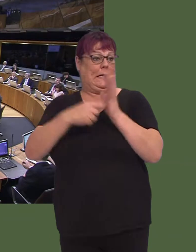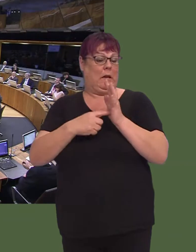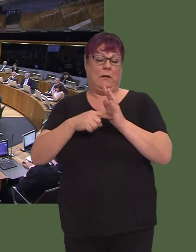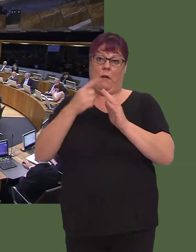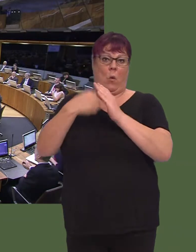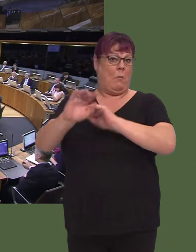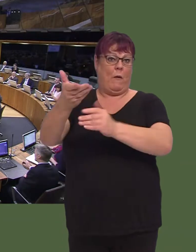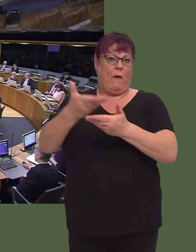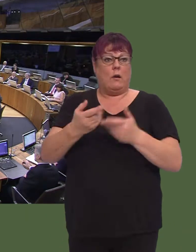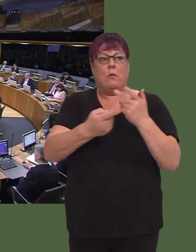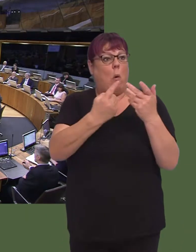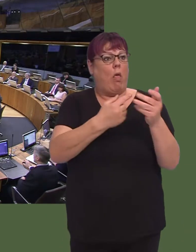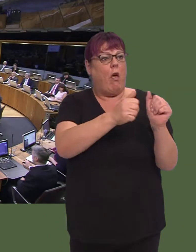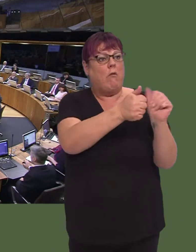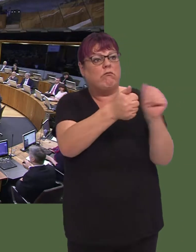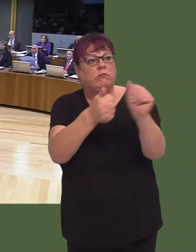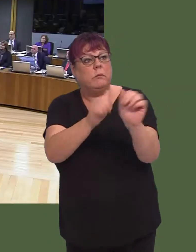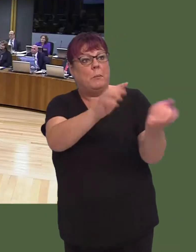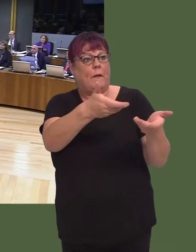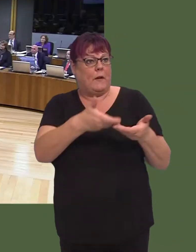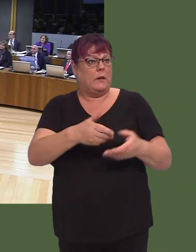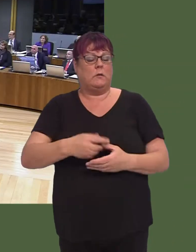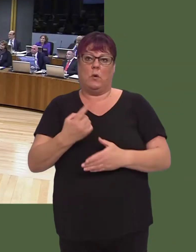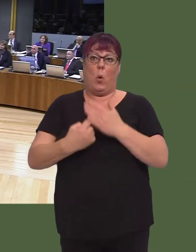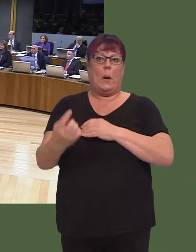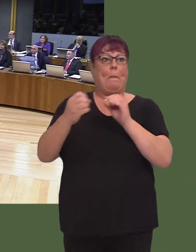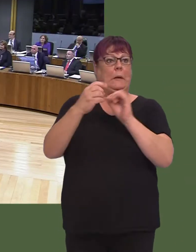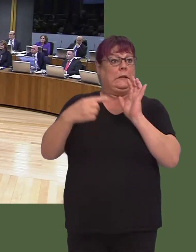They are the only provider, of courseóthere's no competition in this market.